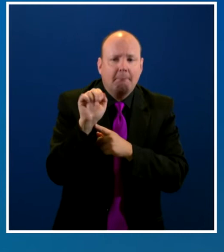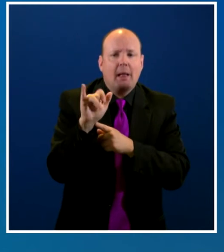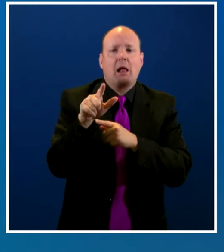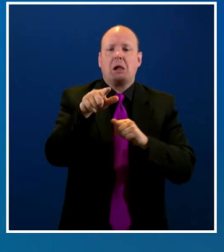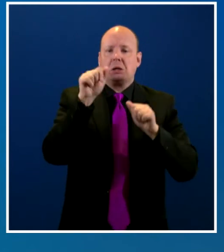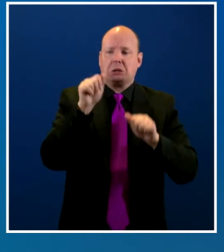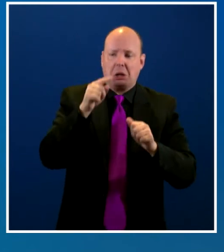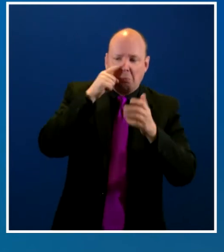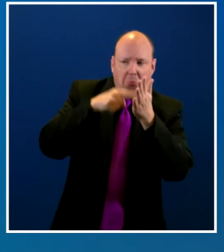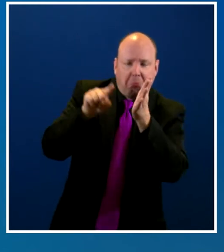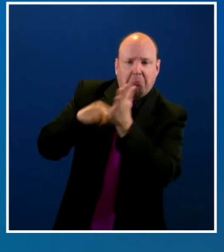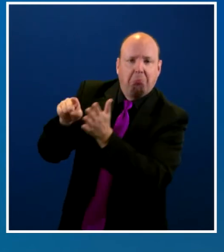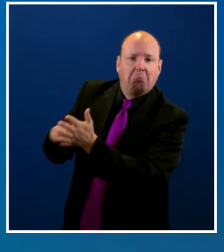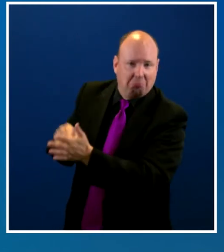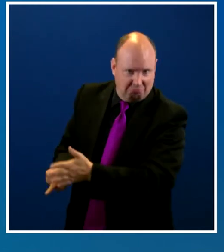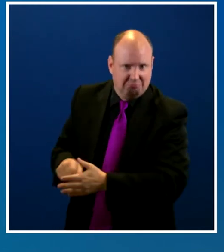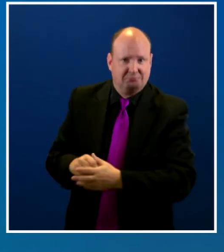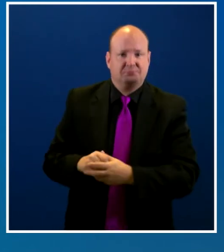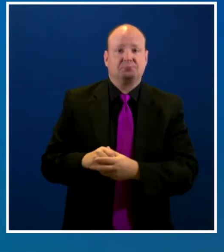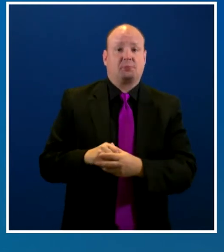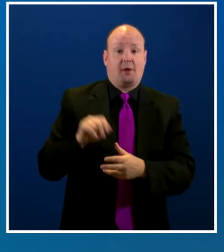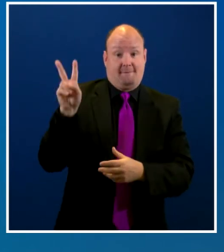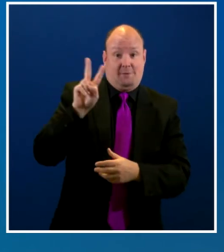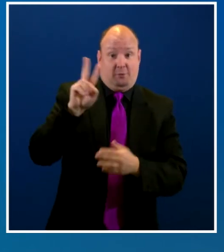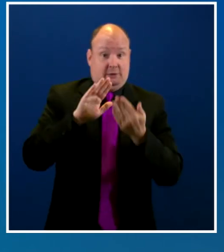Vancouver City Council meetings, while still hosted online